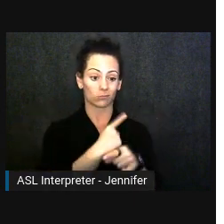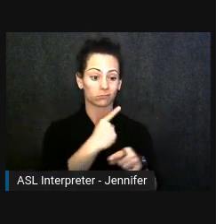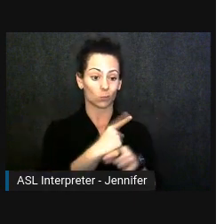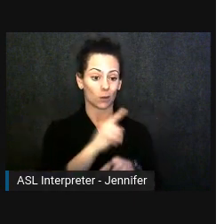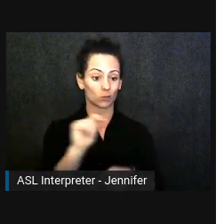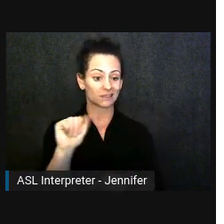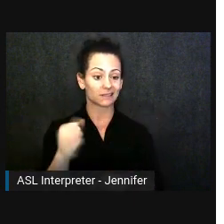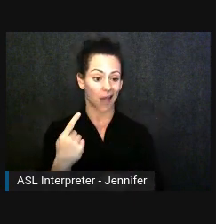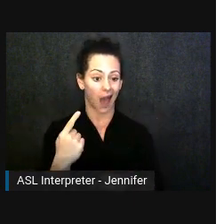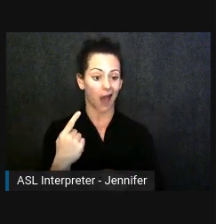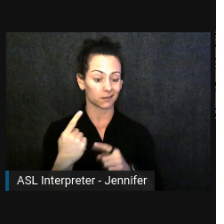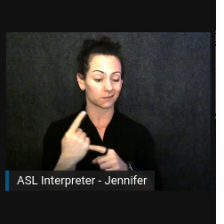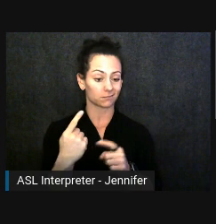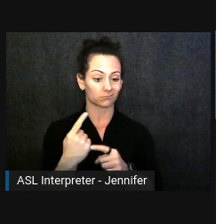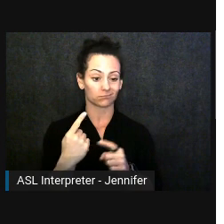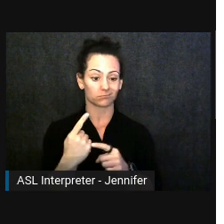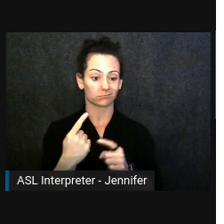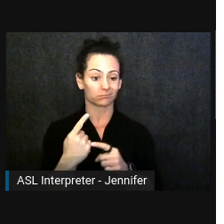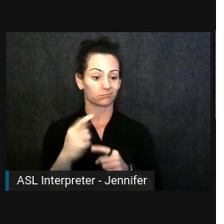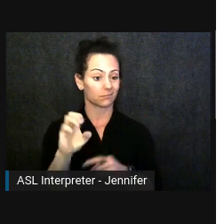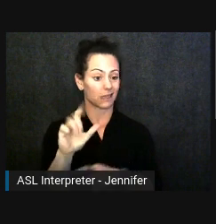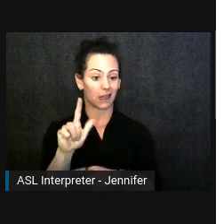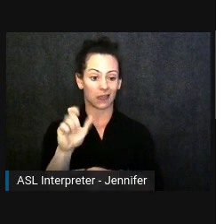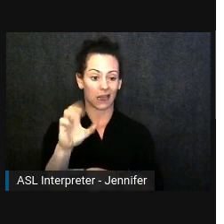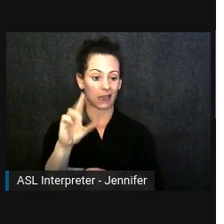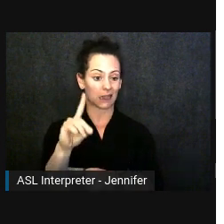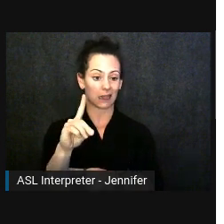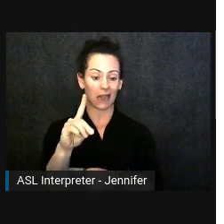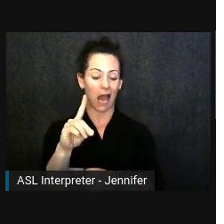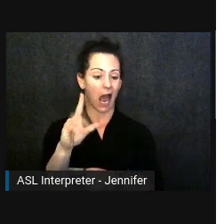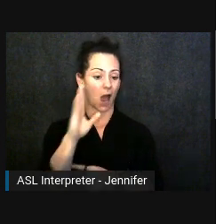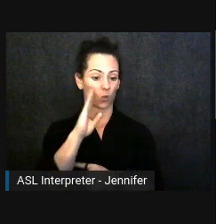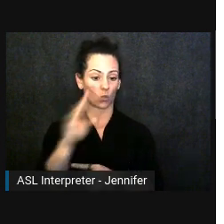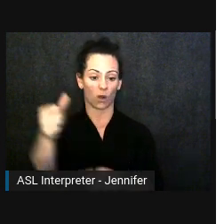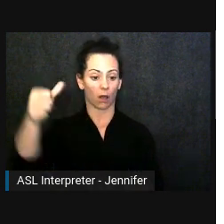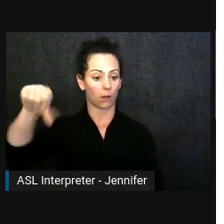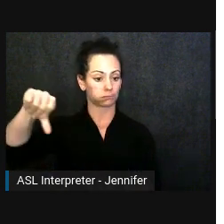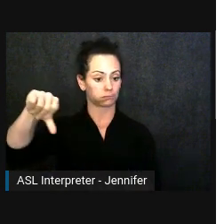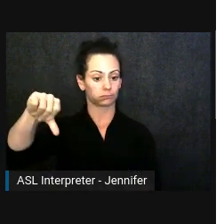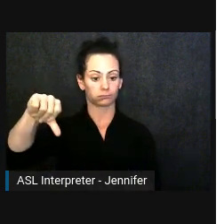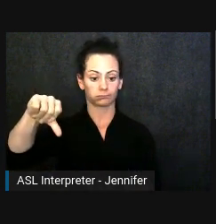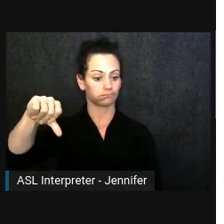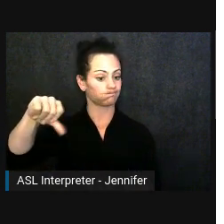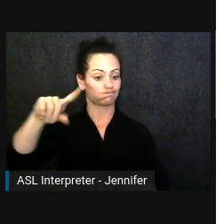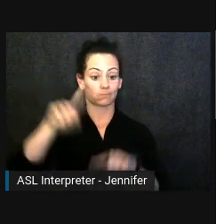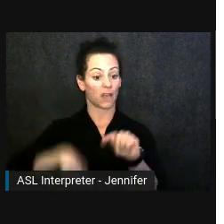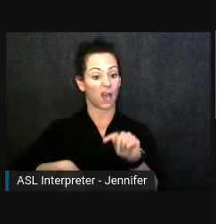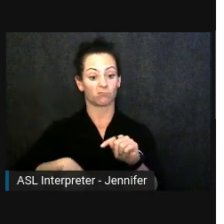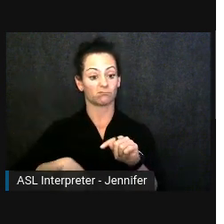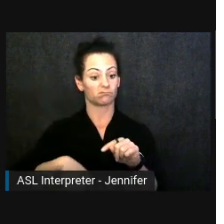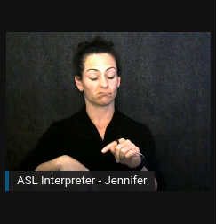The cloud can enforce this. I mean, it's so easy for all of these applications that,